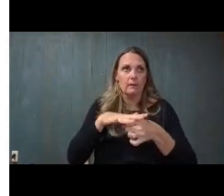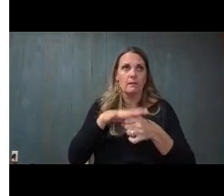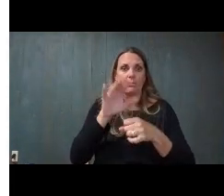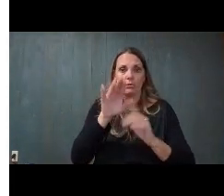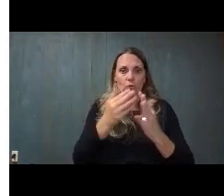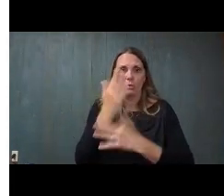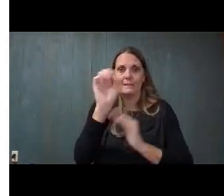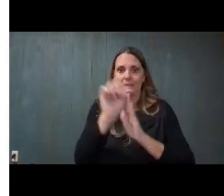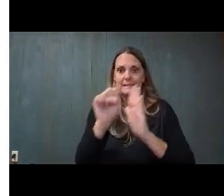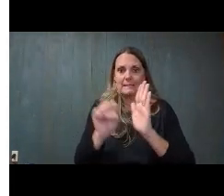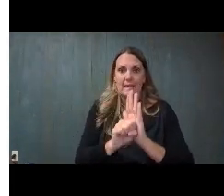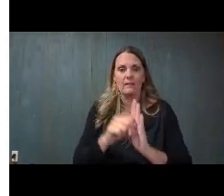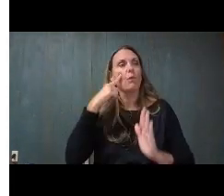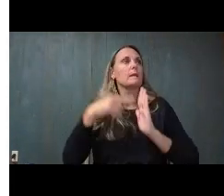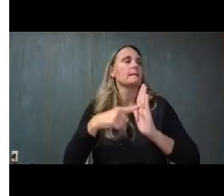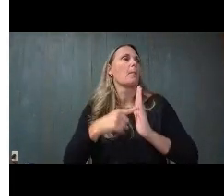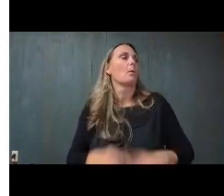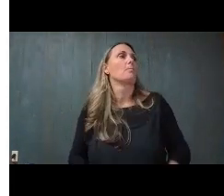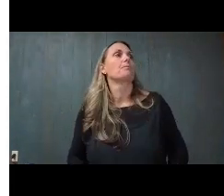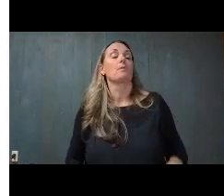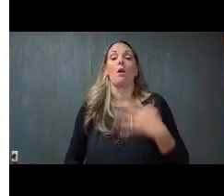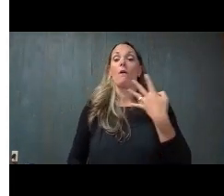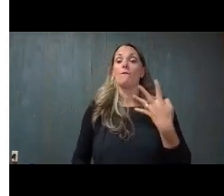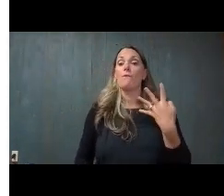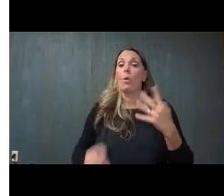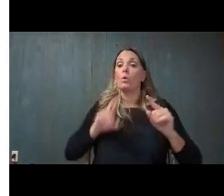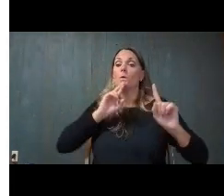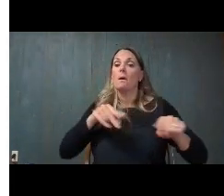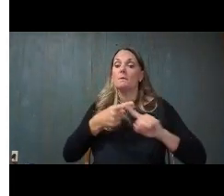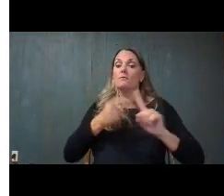So let's say we get four RF responses for Central Indiana,